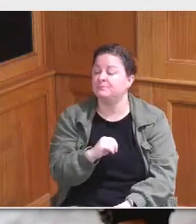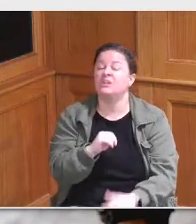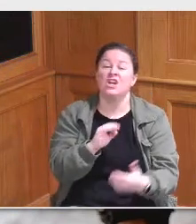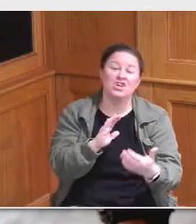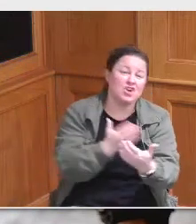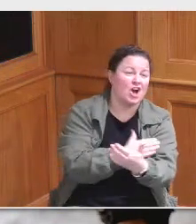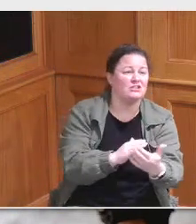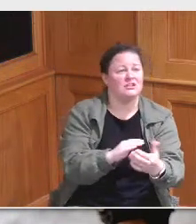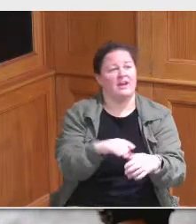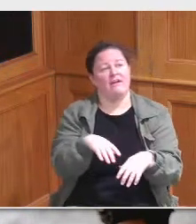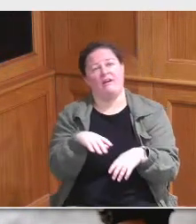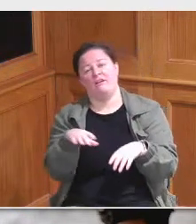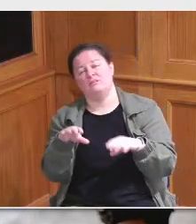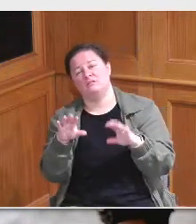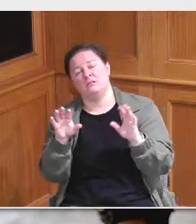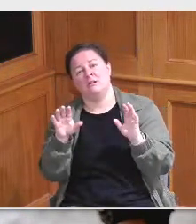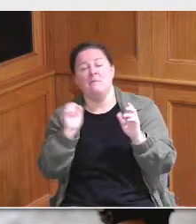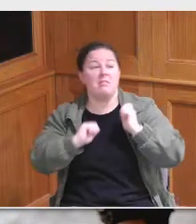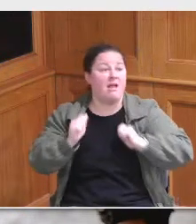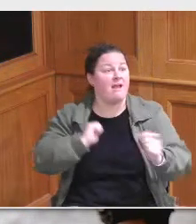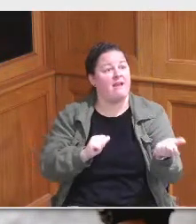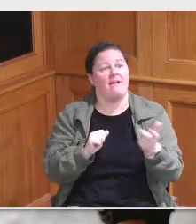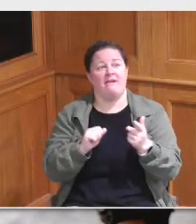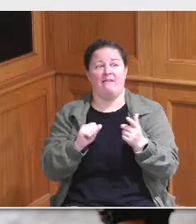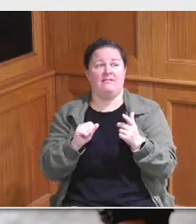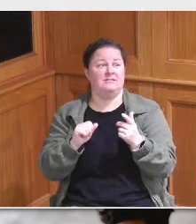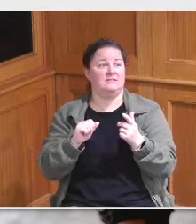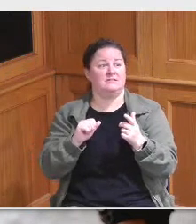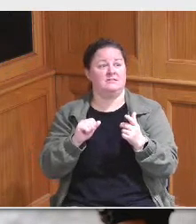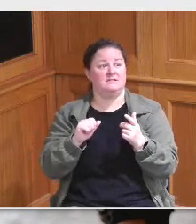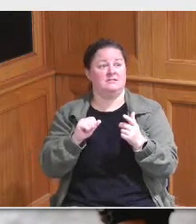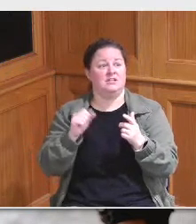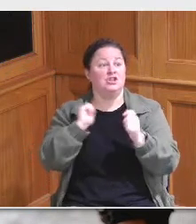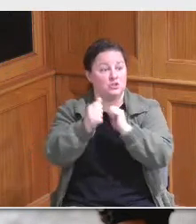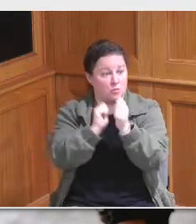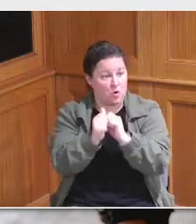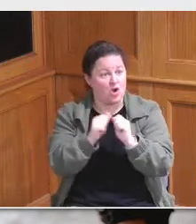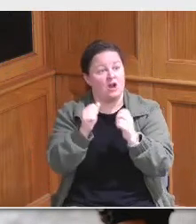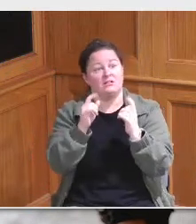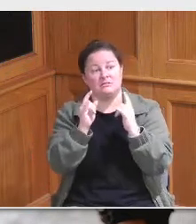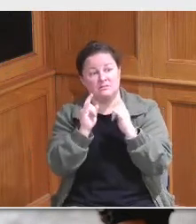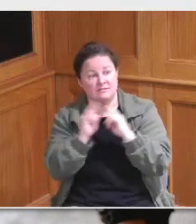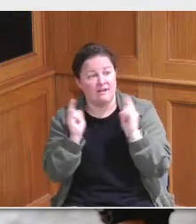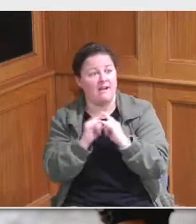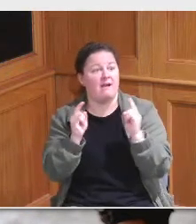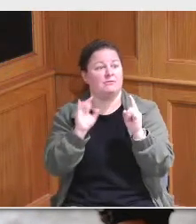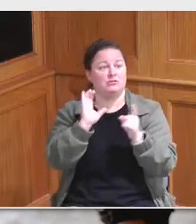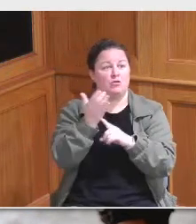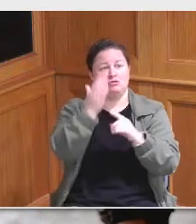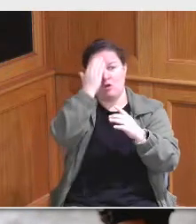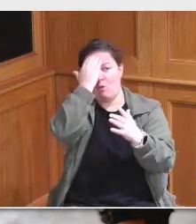plays sport camps cultural awareness activities sporting events museums special events special